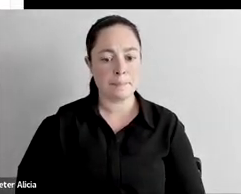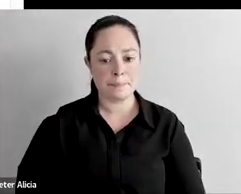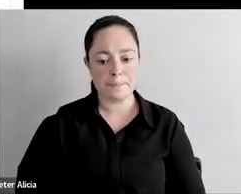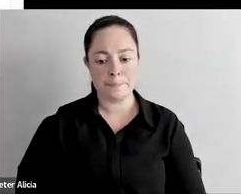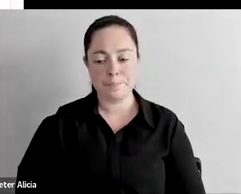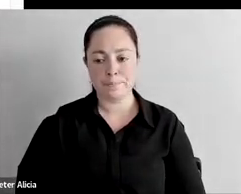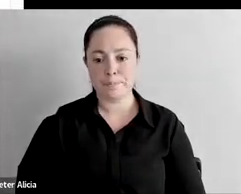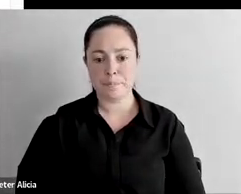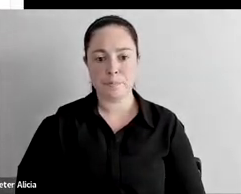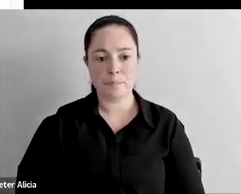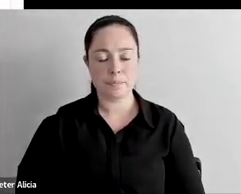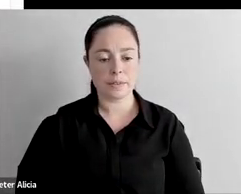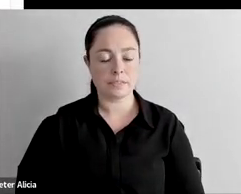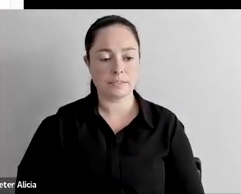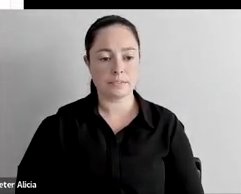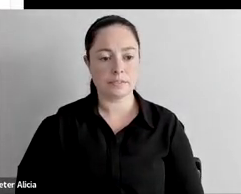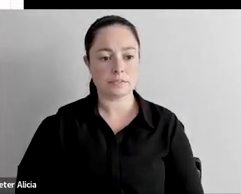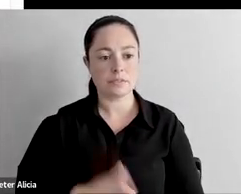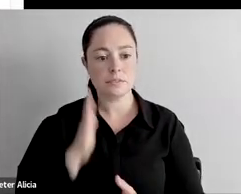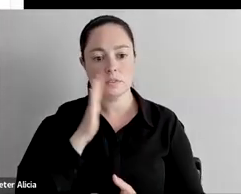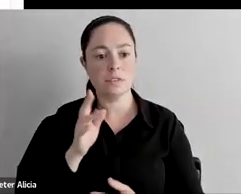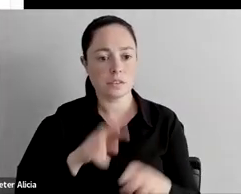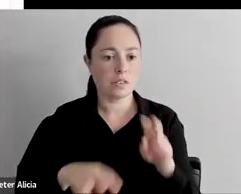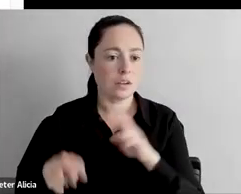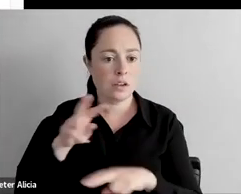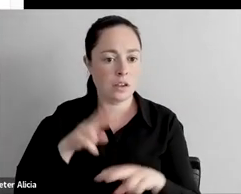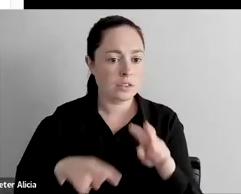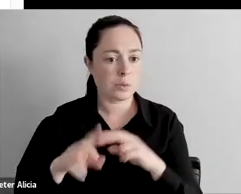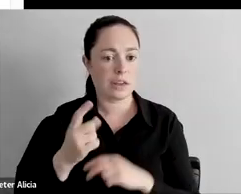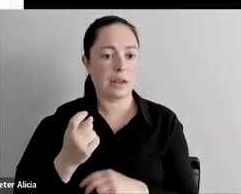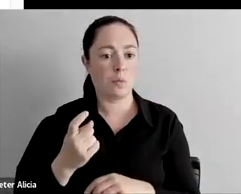look at one more uh option so i'm going to clear